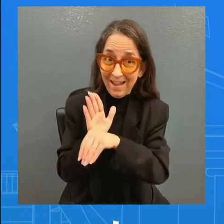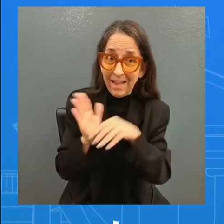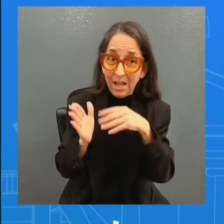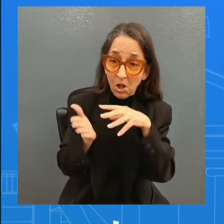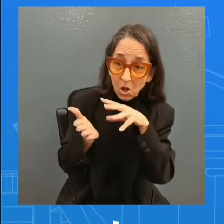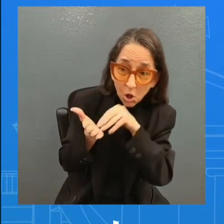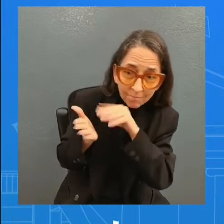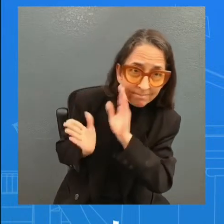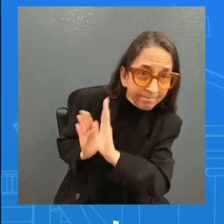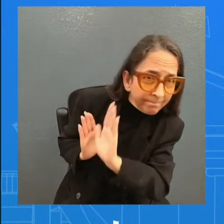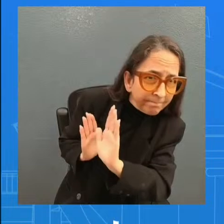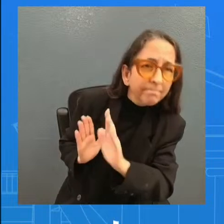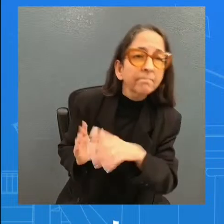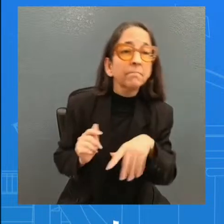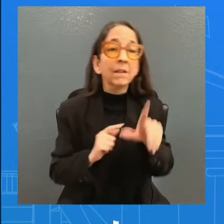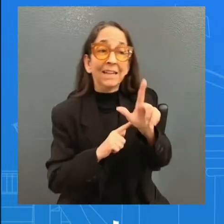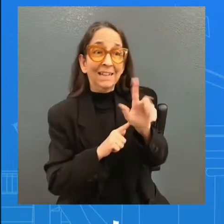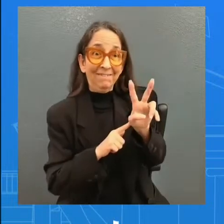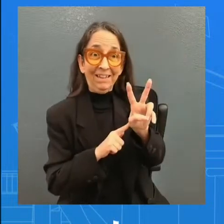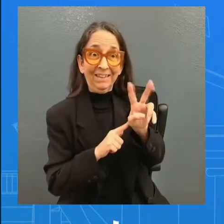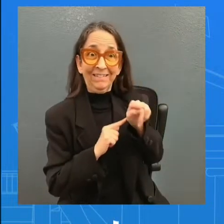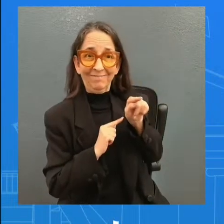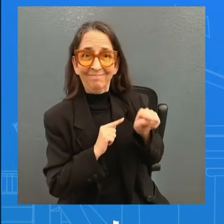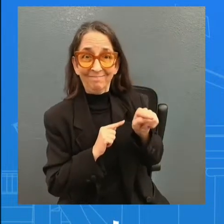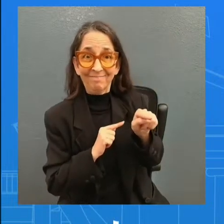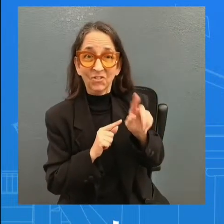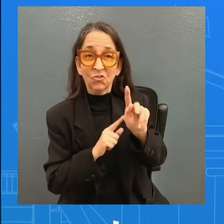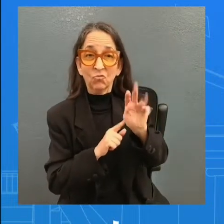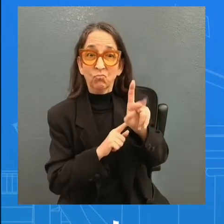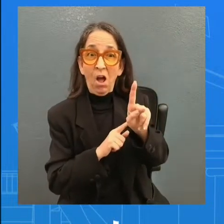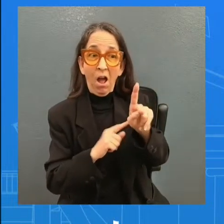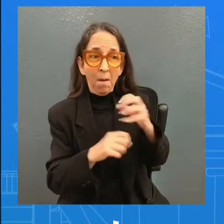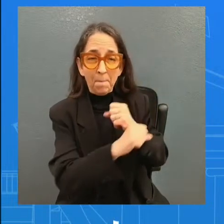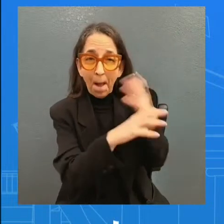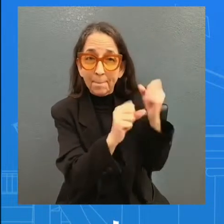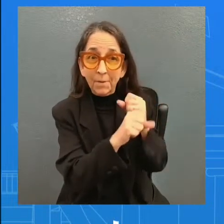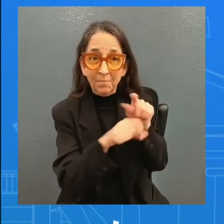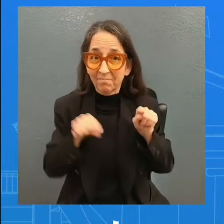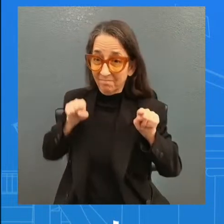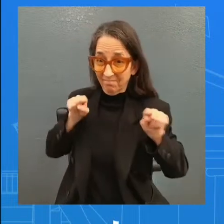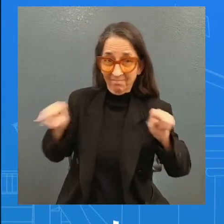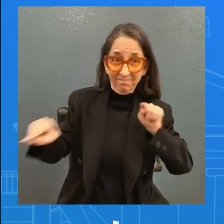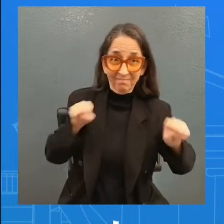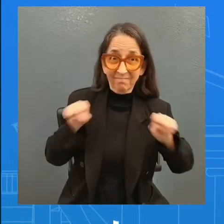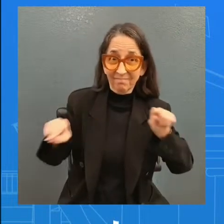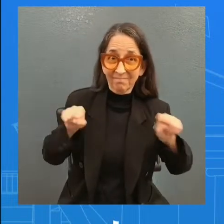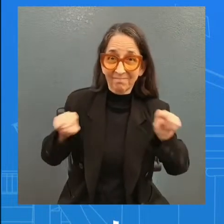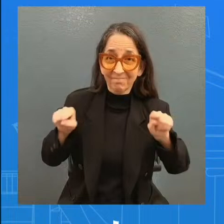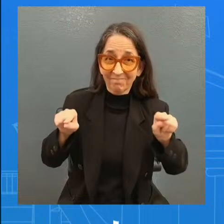Both cases remain active investigations, and I will refer you to law enforcement to speak further about them.